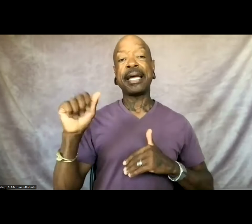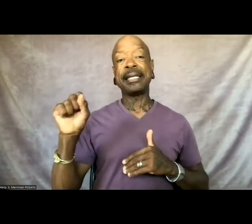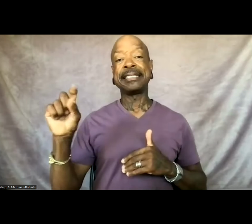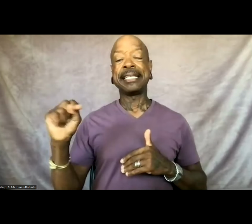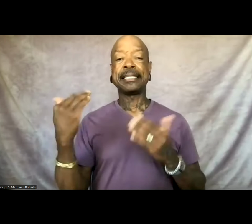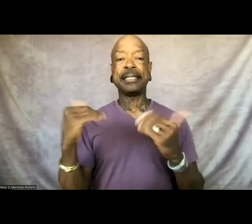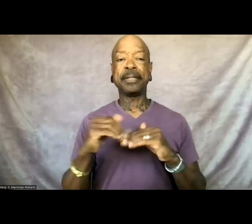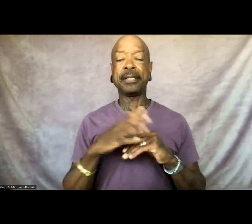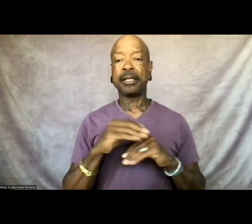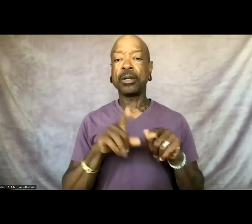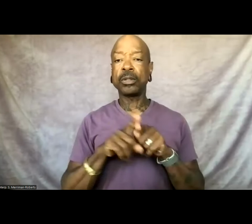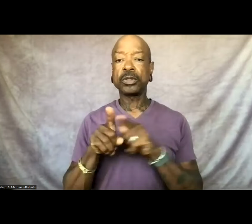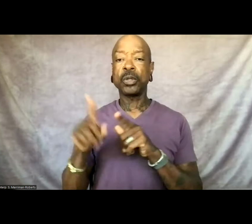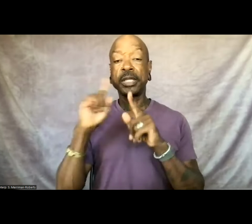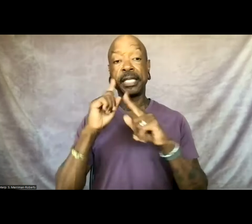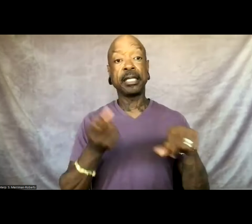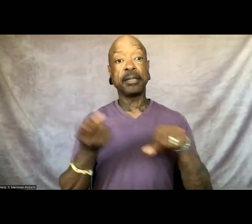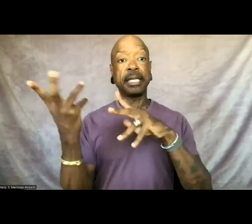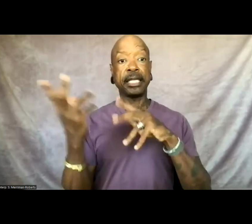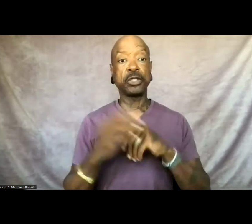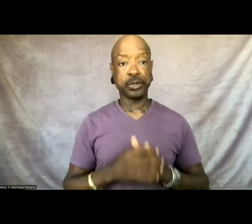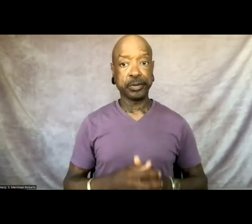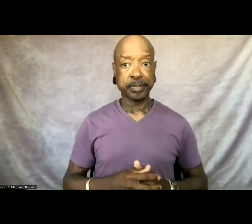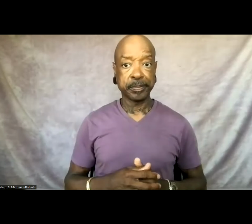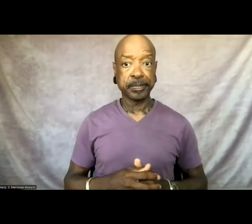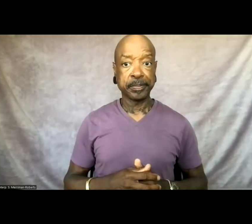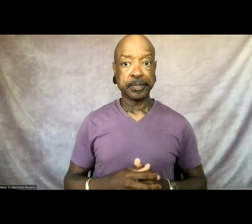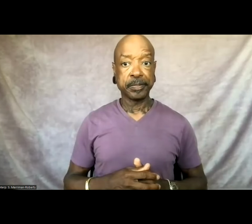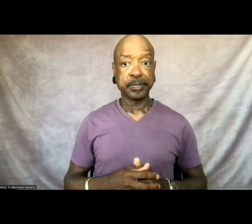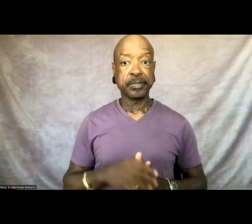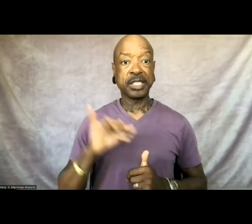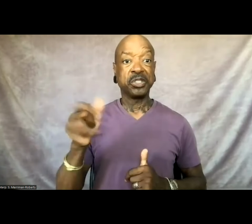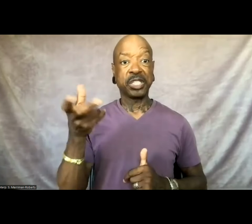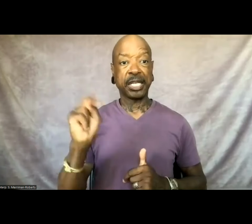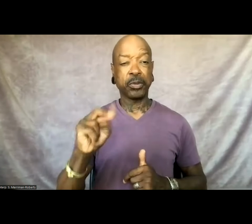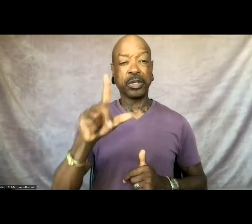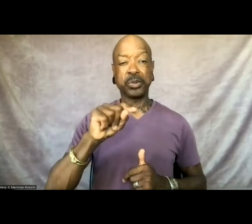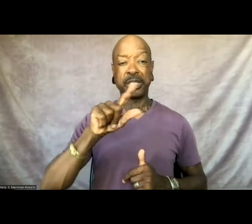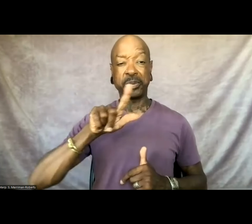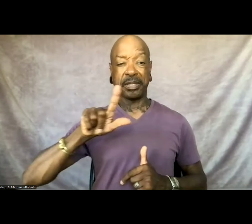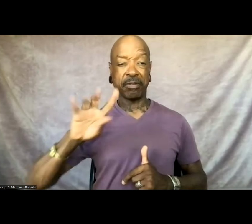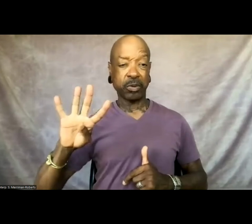'm working with the department as is Bea as well on the